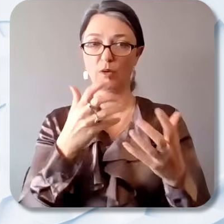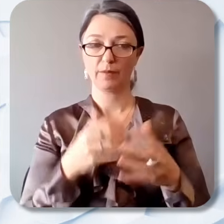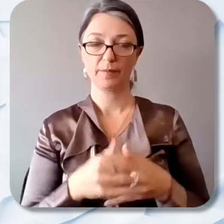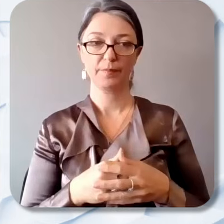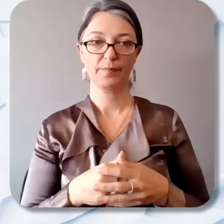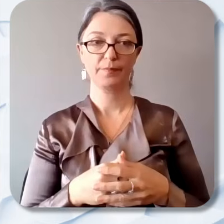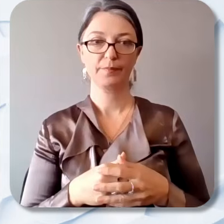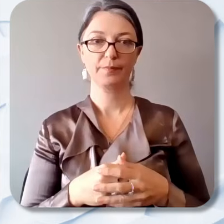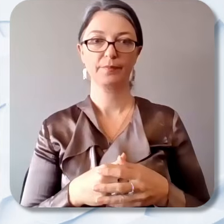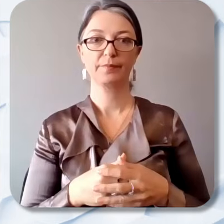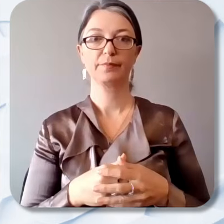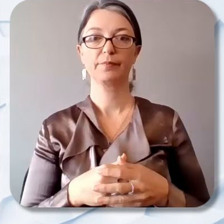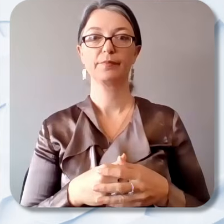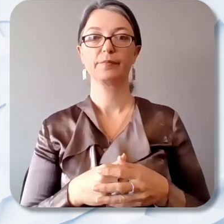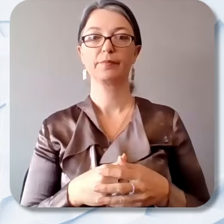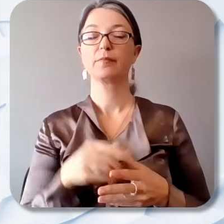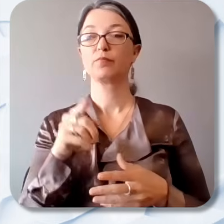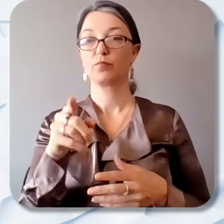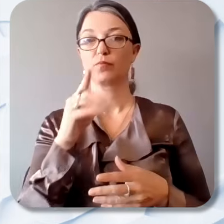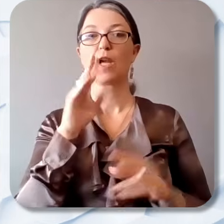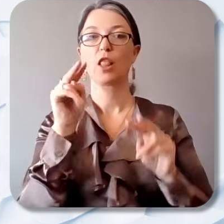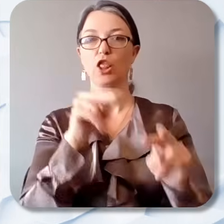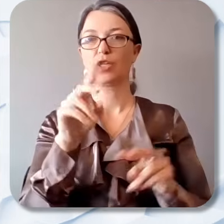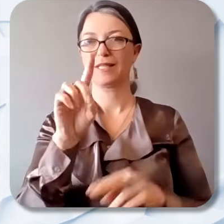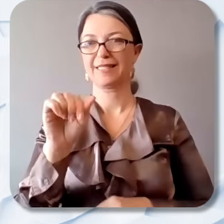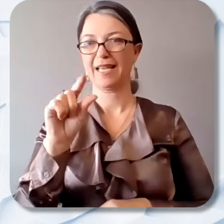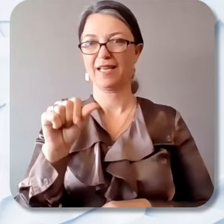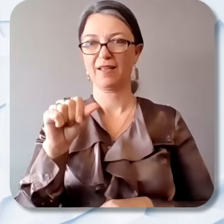So you all will look at the data, and that you have in your system, and you will look